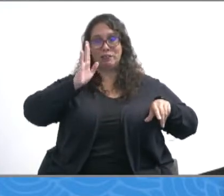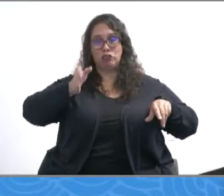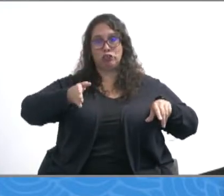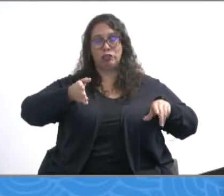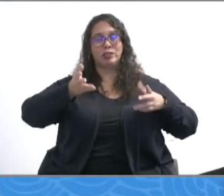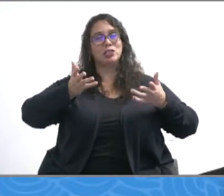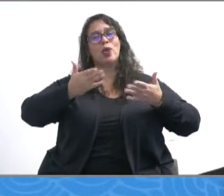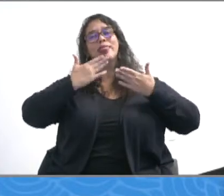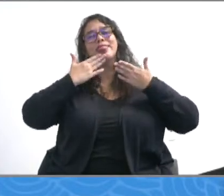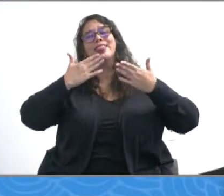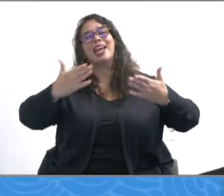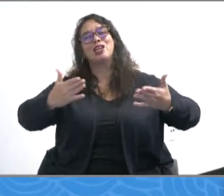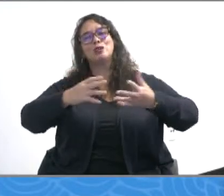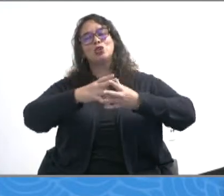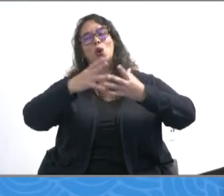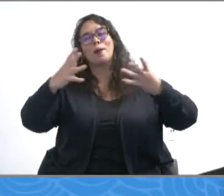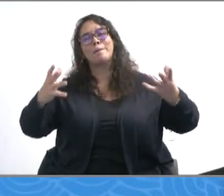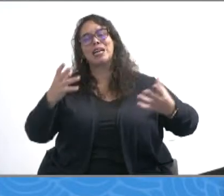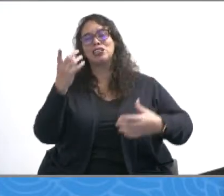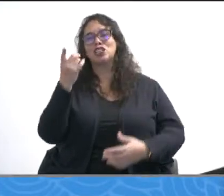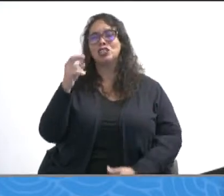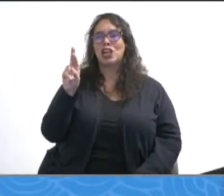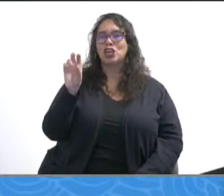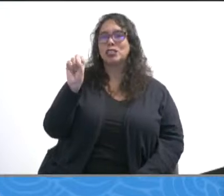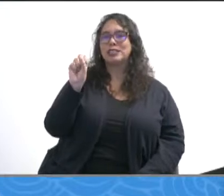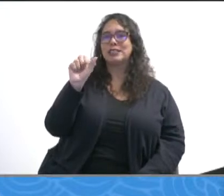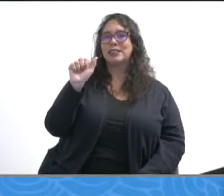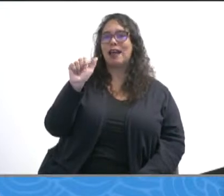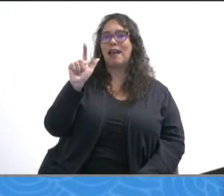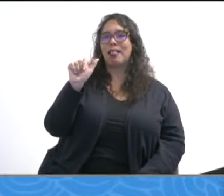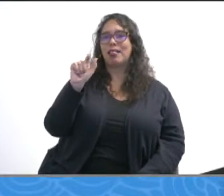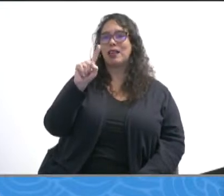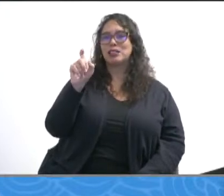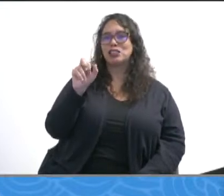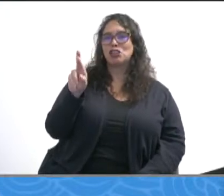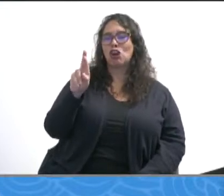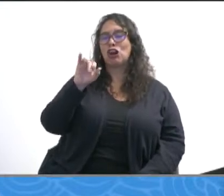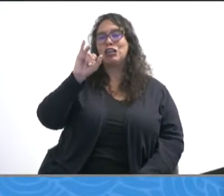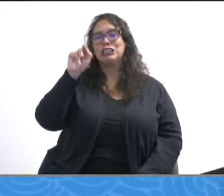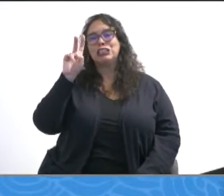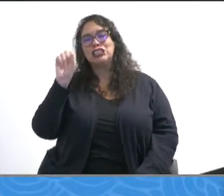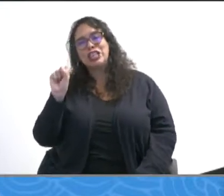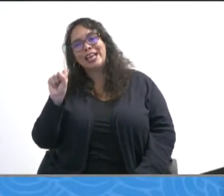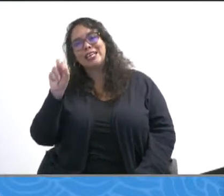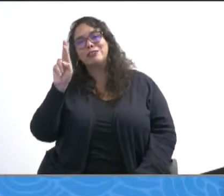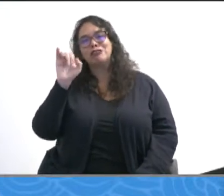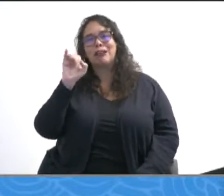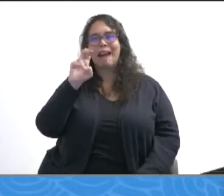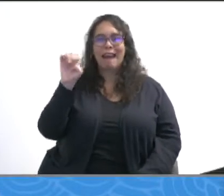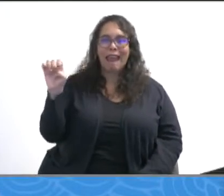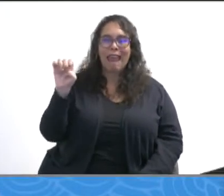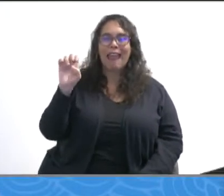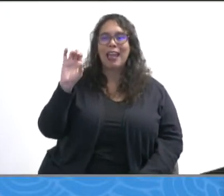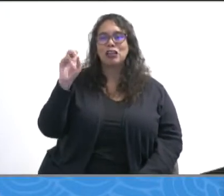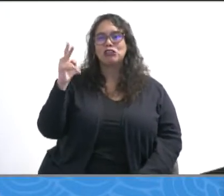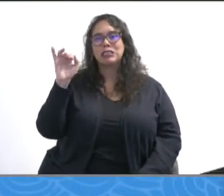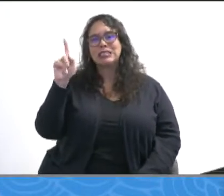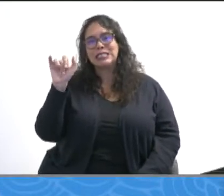So thank you so much, Dr. Salazar, James, Renee, Christine, and Mr. Tsai,